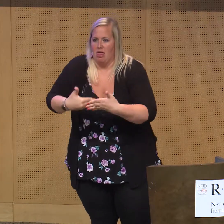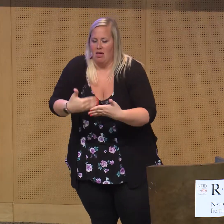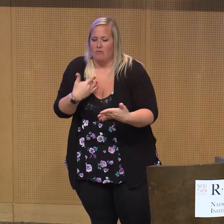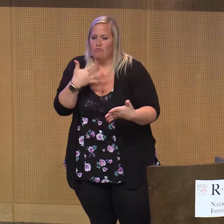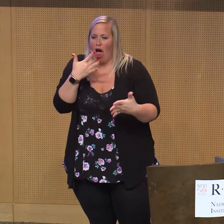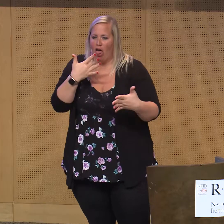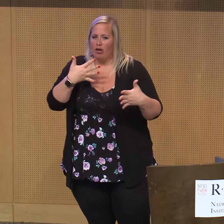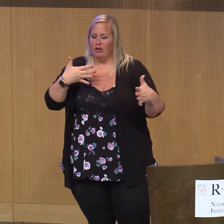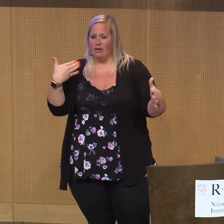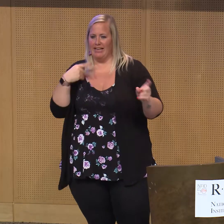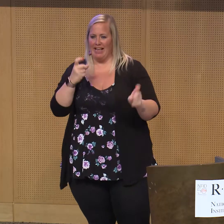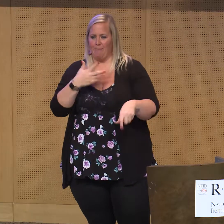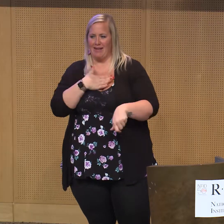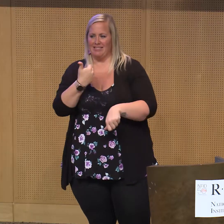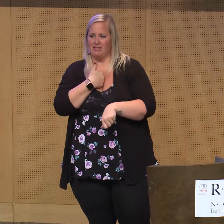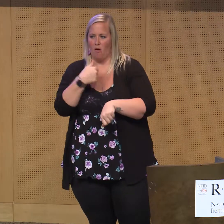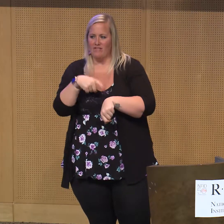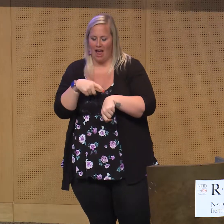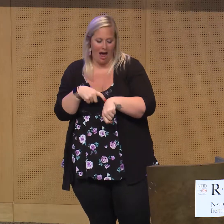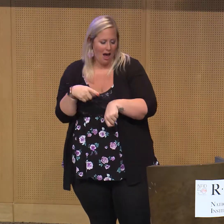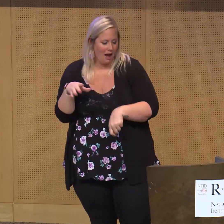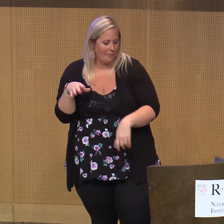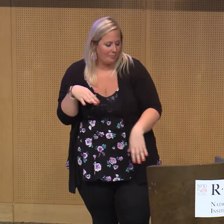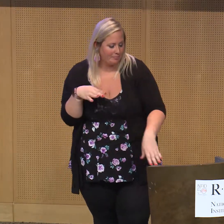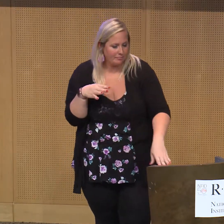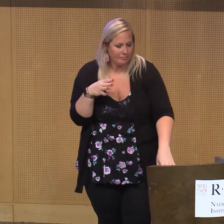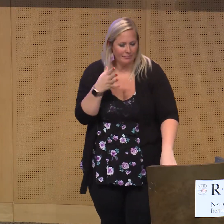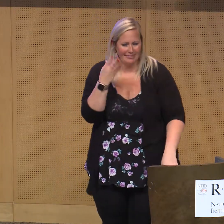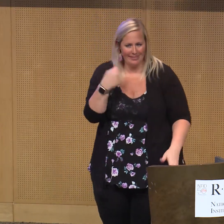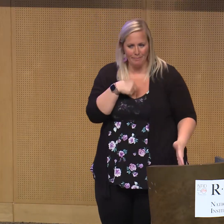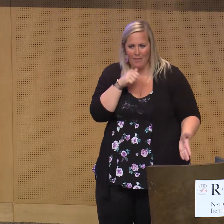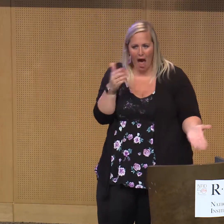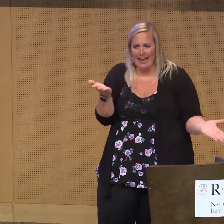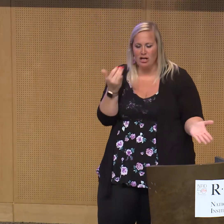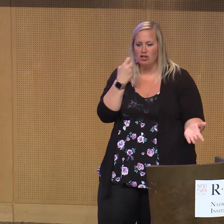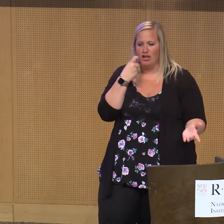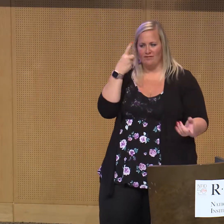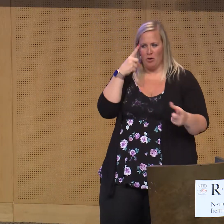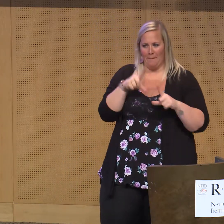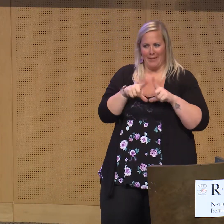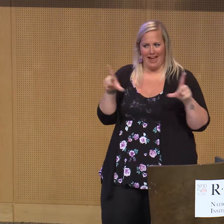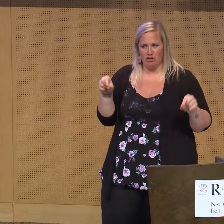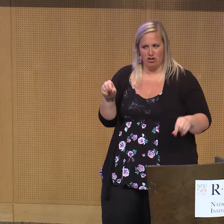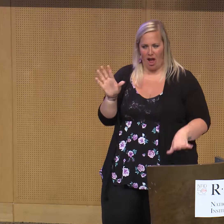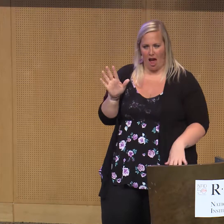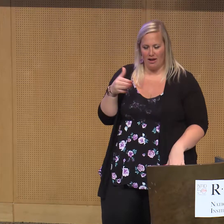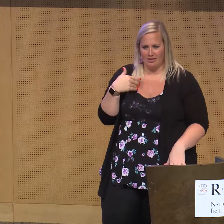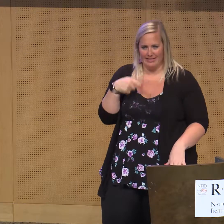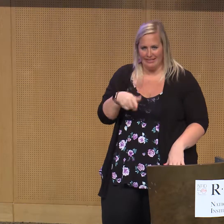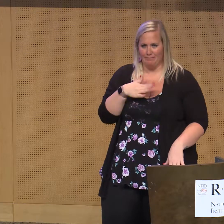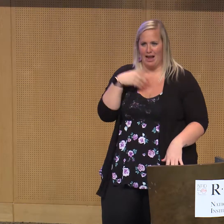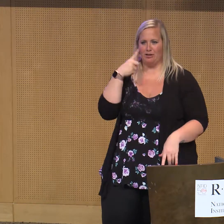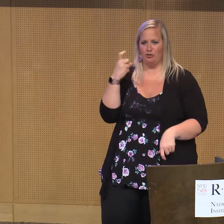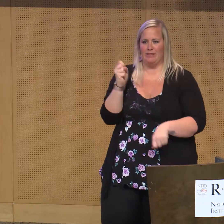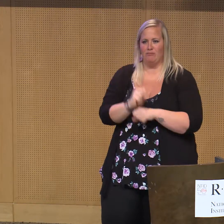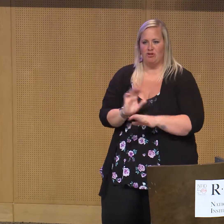I hate the kind of stress that's caused by procrastinating, so I was always well ahead of deadlines. And remember, you're not there just for a paycheck.